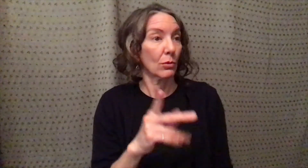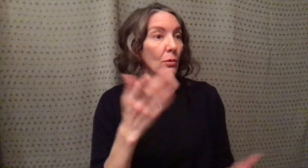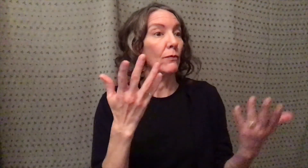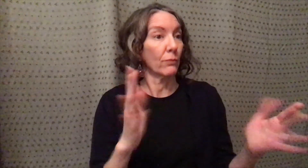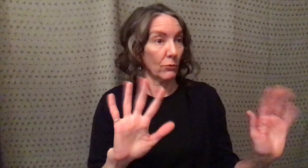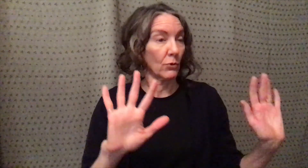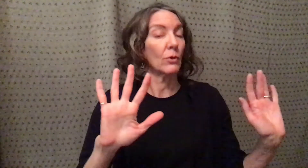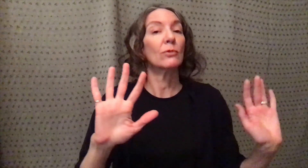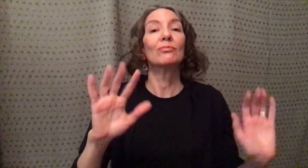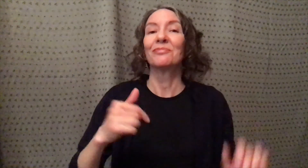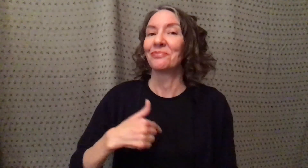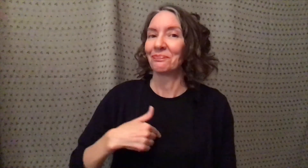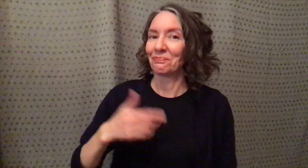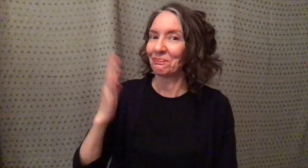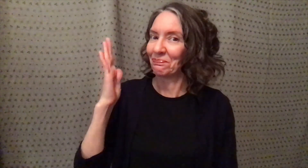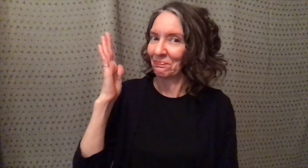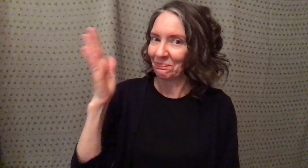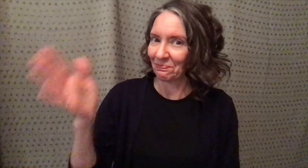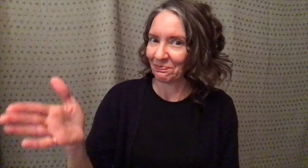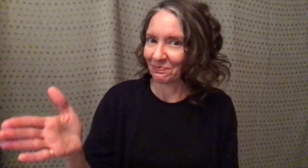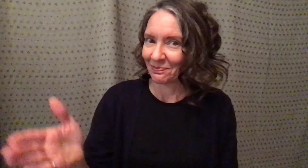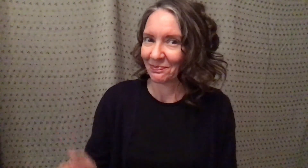"Okay, when you're done I will"